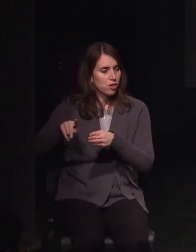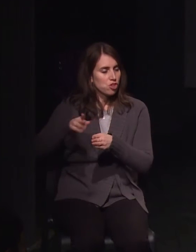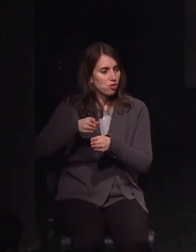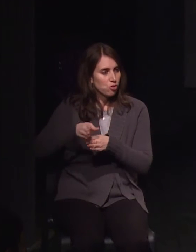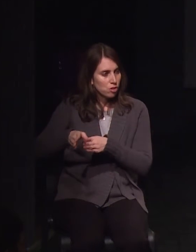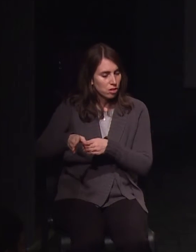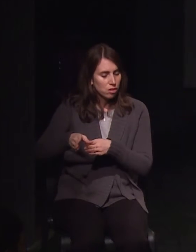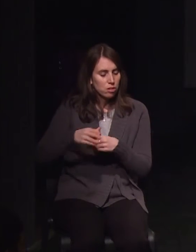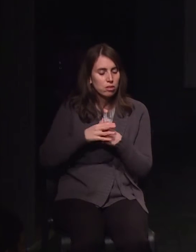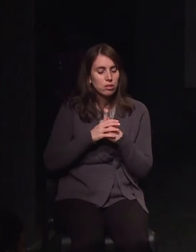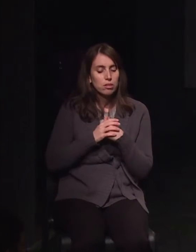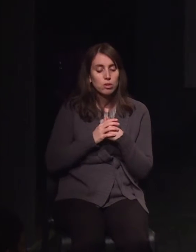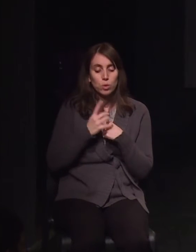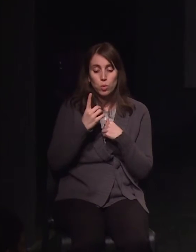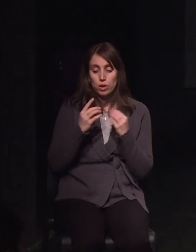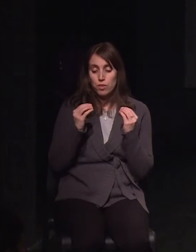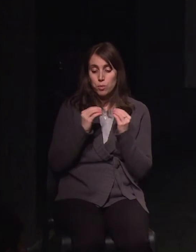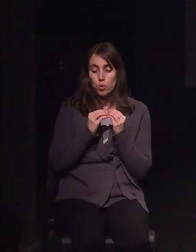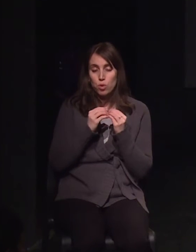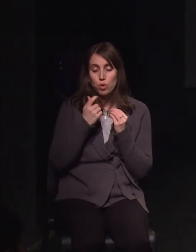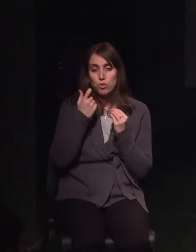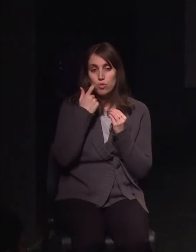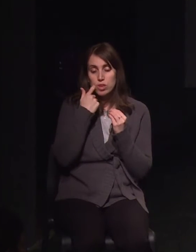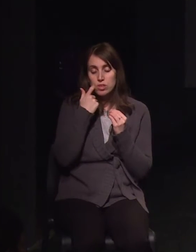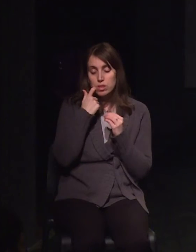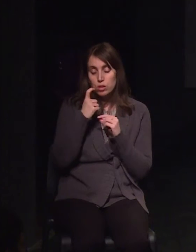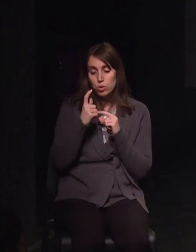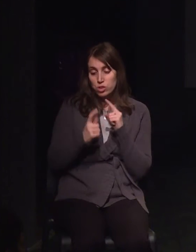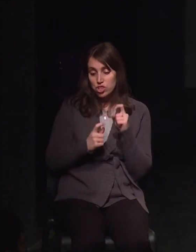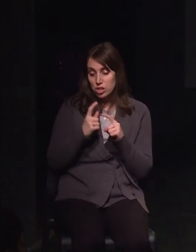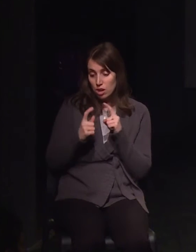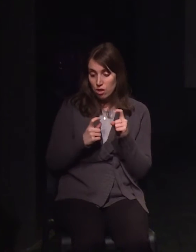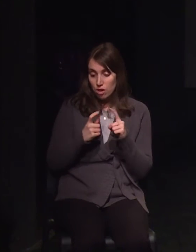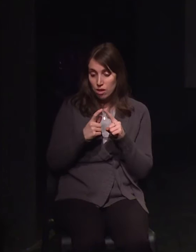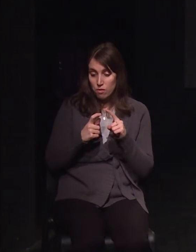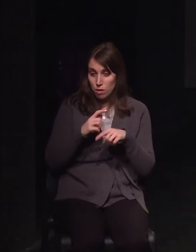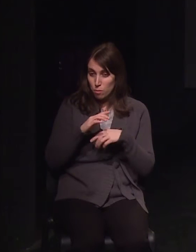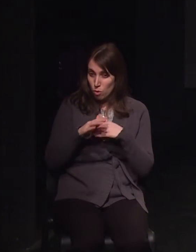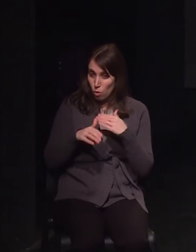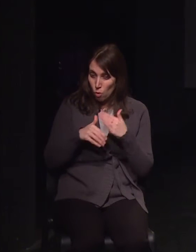One of the more recent questionnaires we’ve done with our entire alumni body of six hundred,